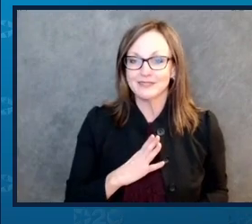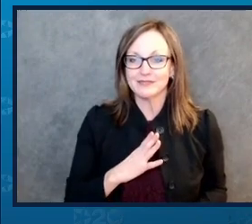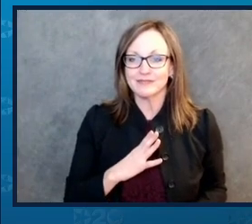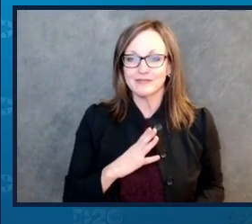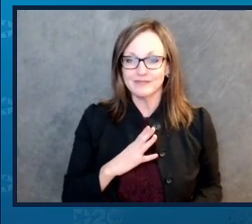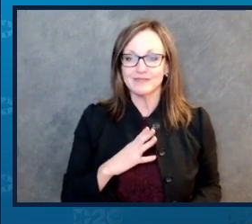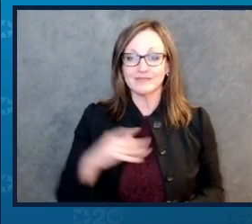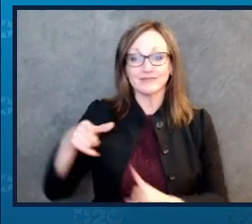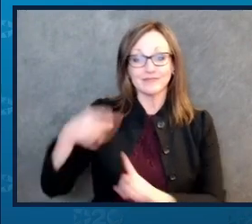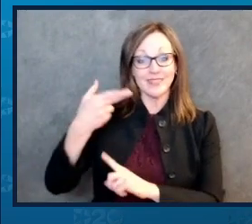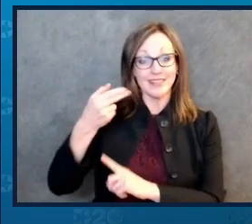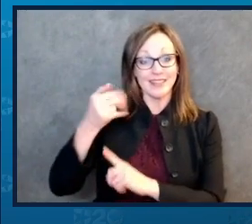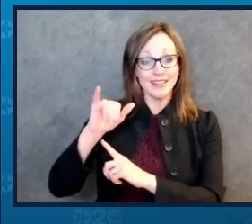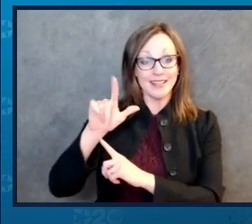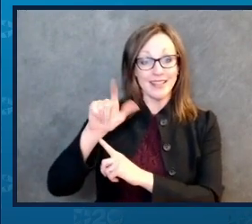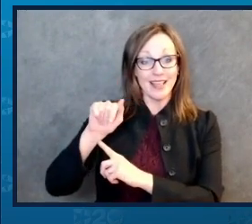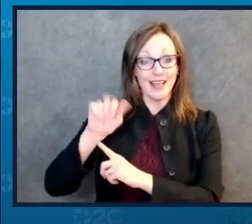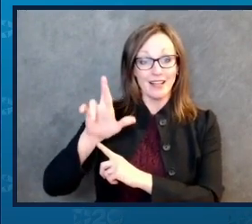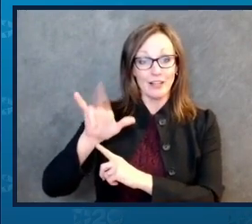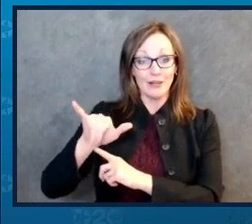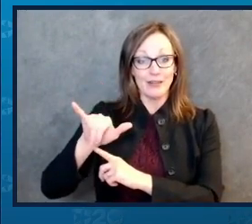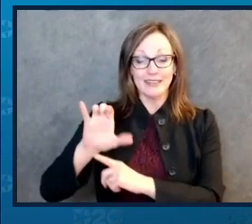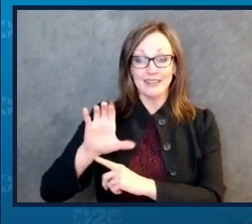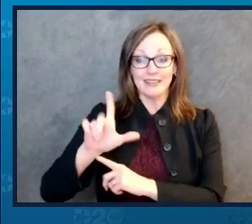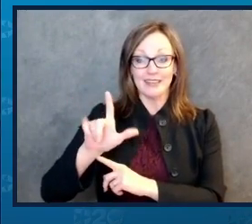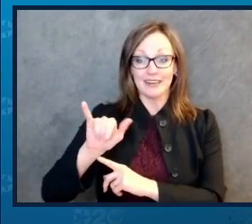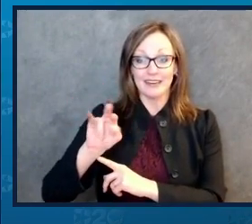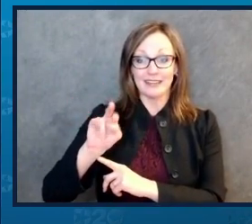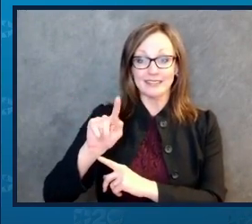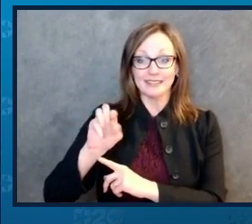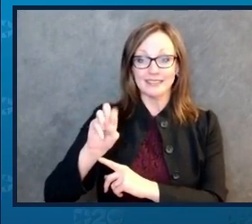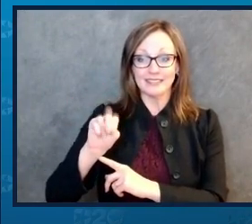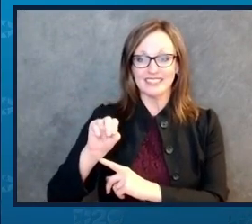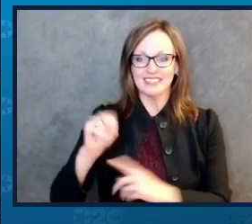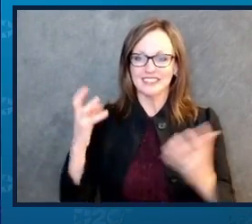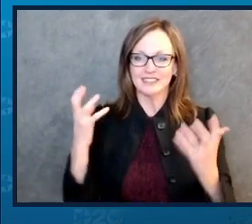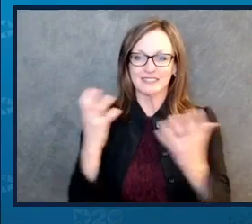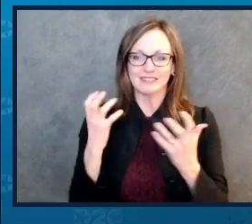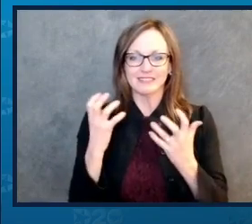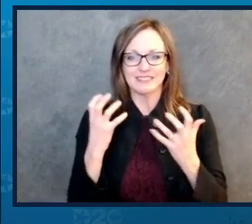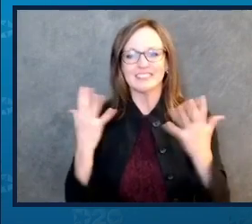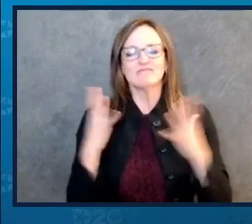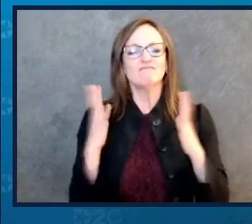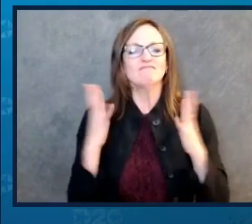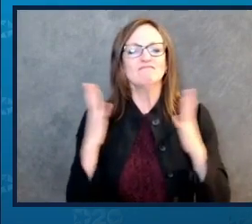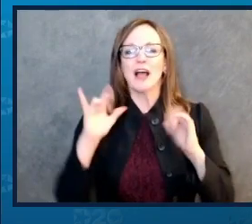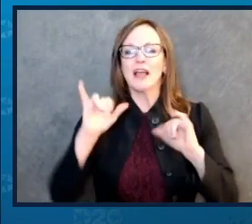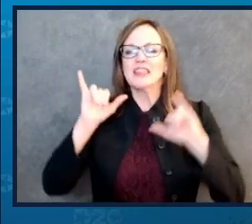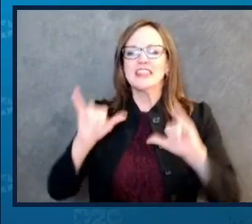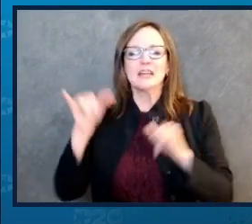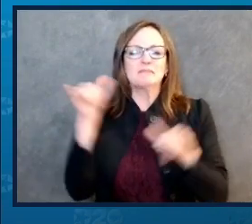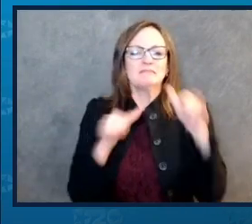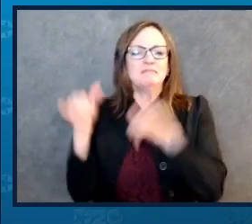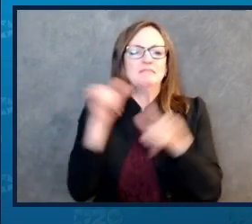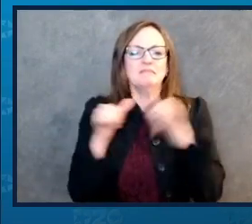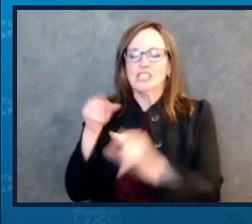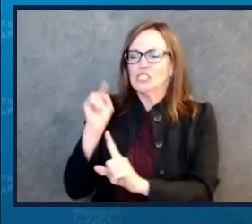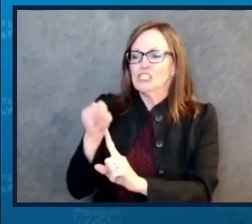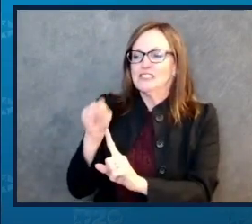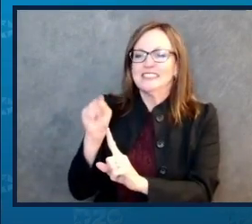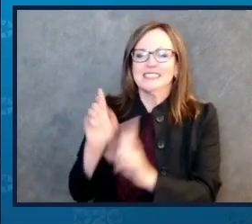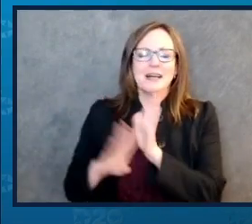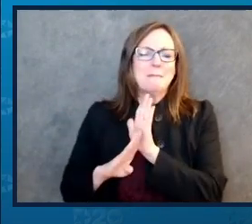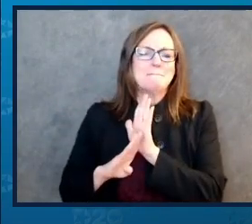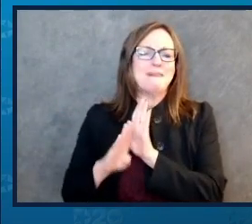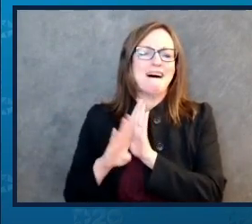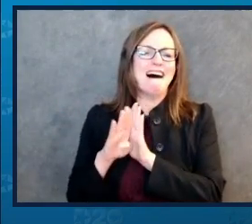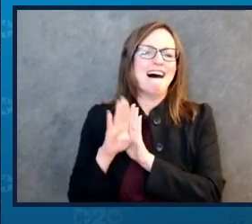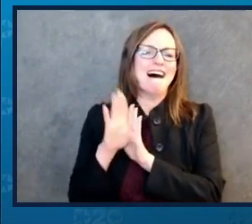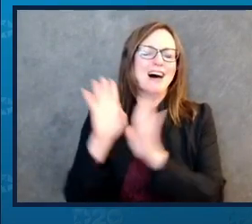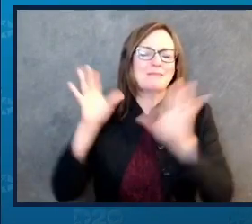CLINTON, THE WOMAN WHO PUT OVER